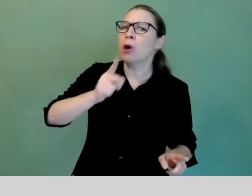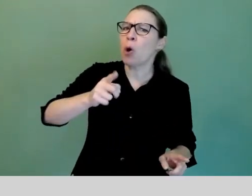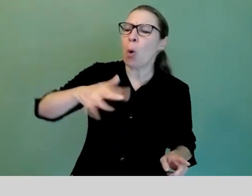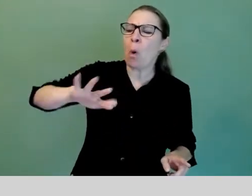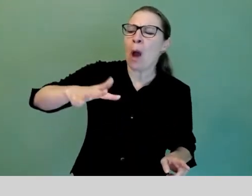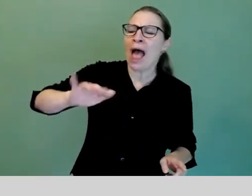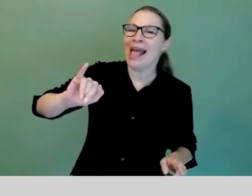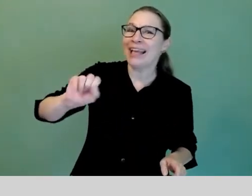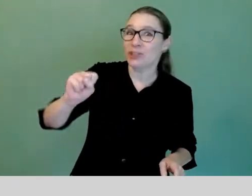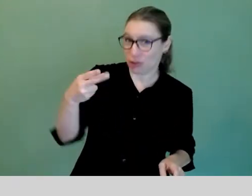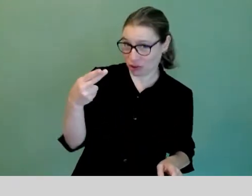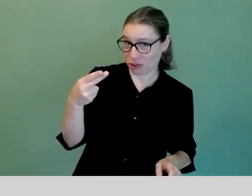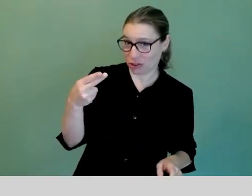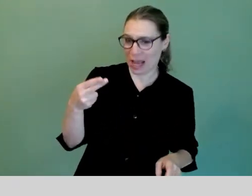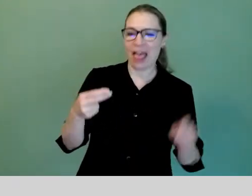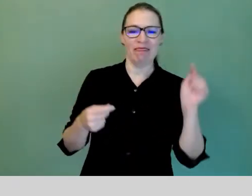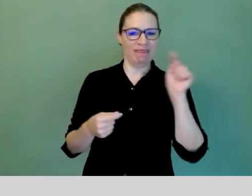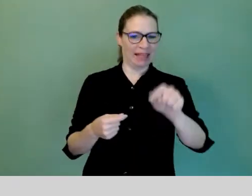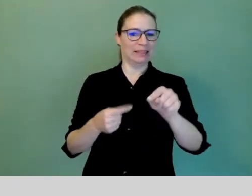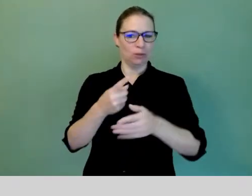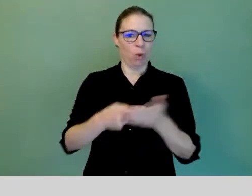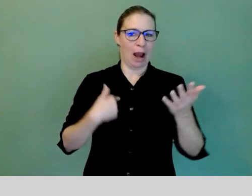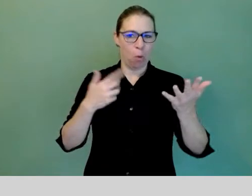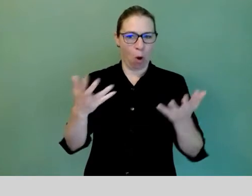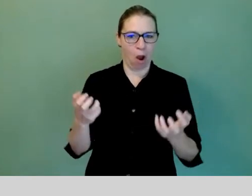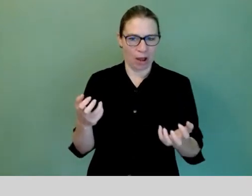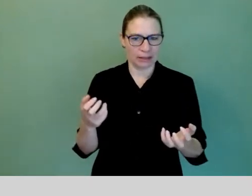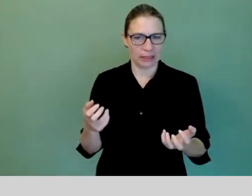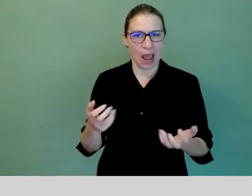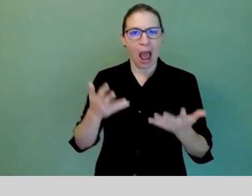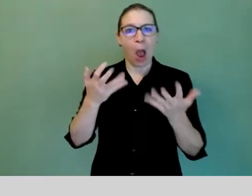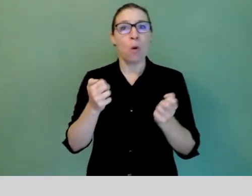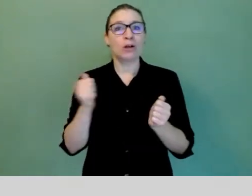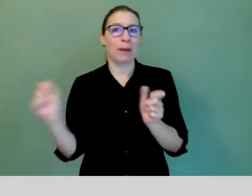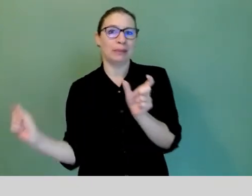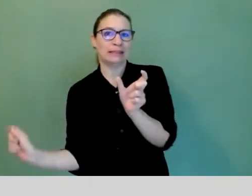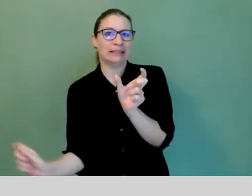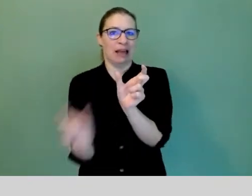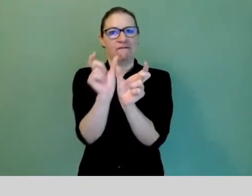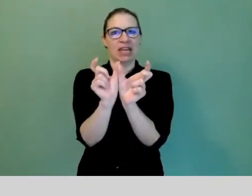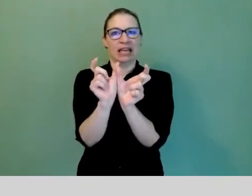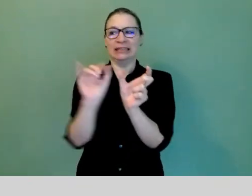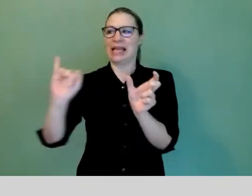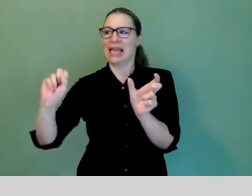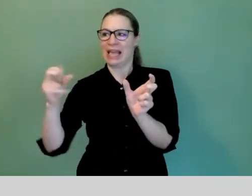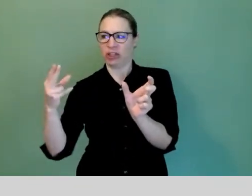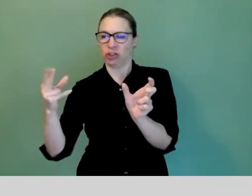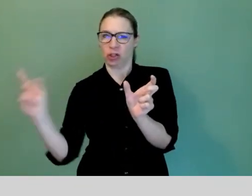This is the end result I want. I want to be able to suffix the word ish to either True or False,